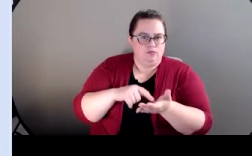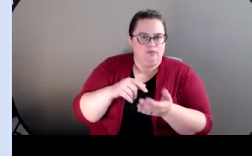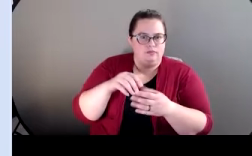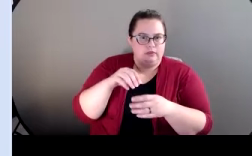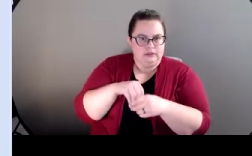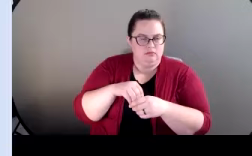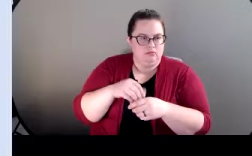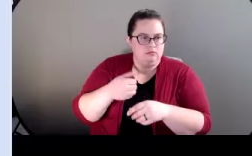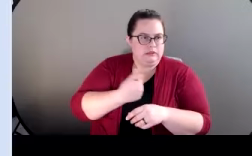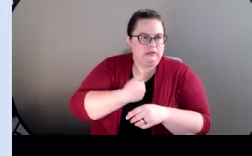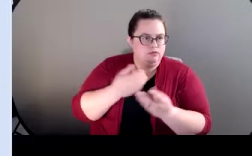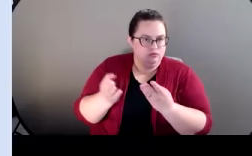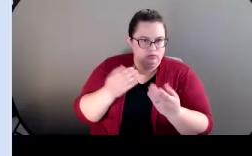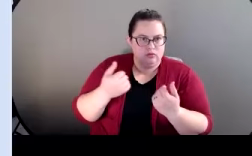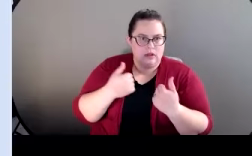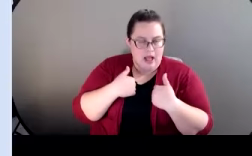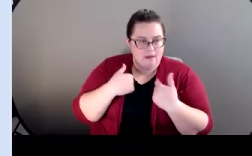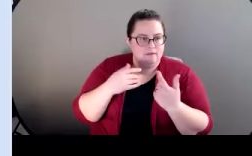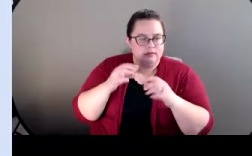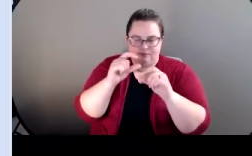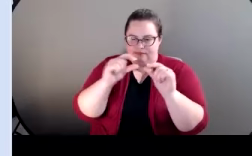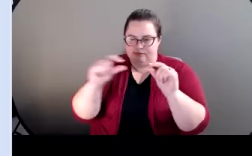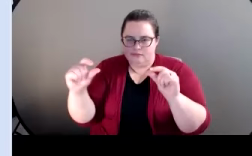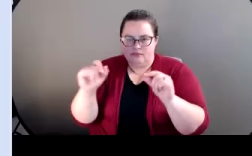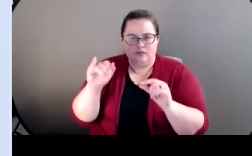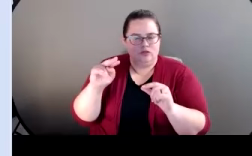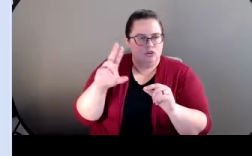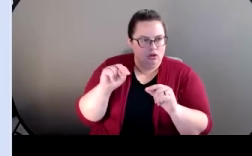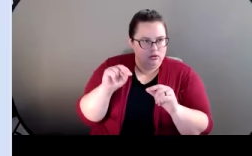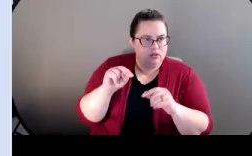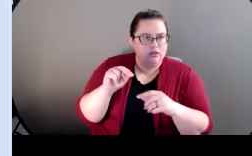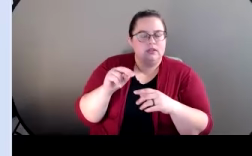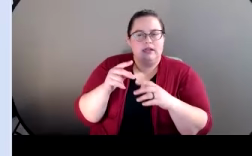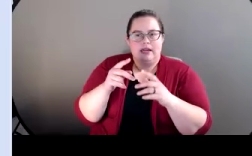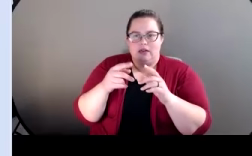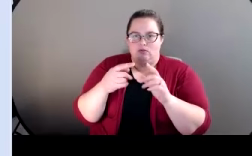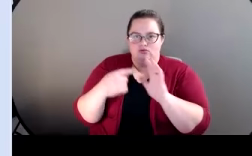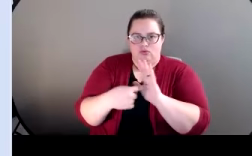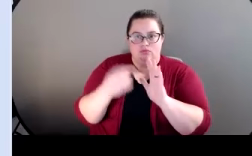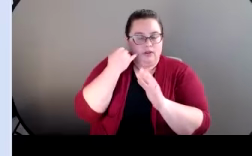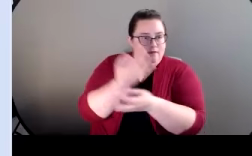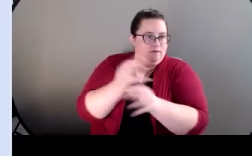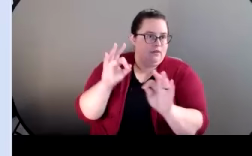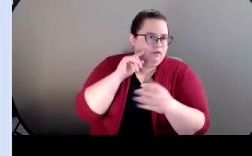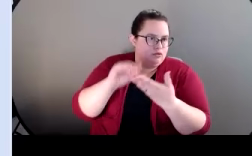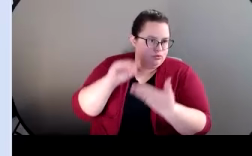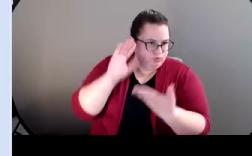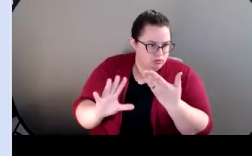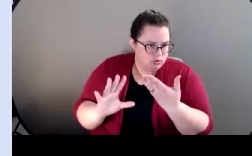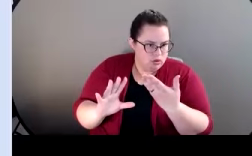next to courses that are essentially free for students. And that's what ZTC means.